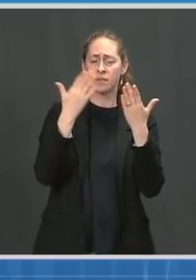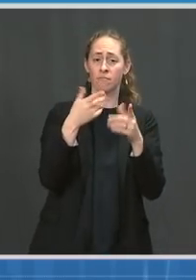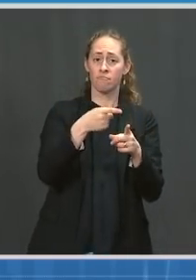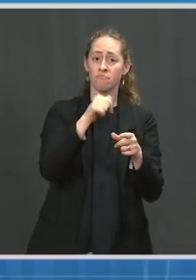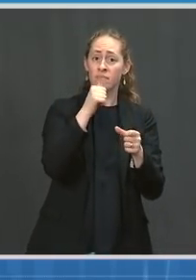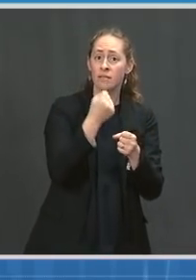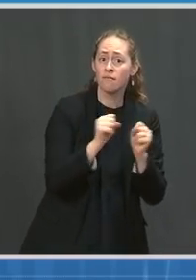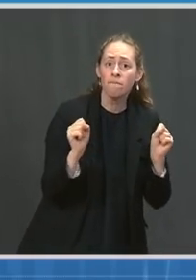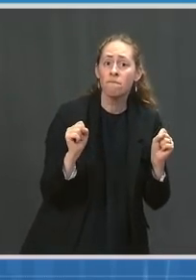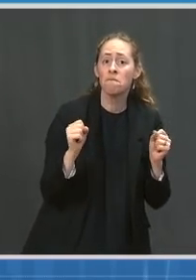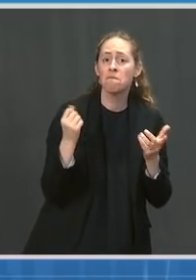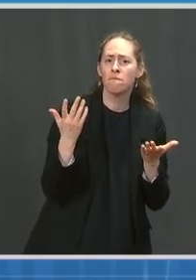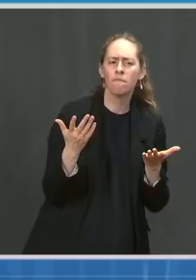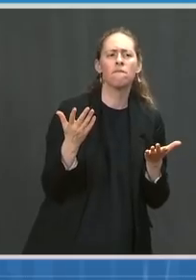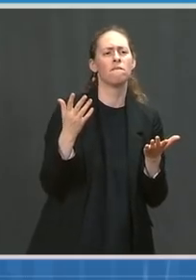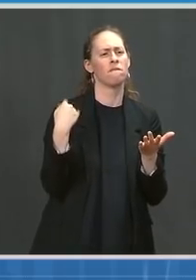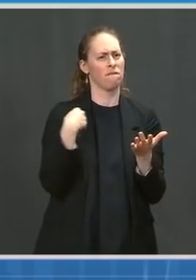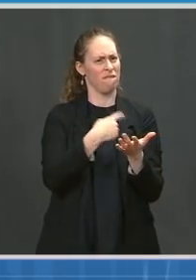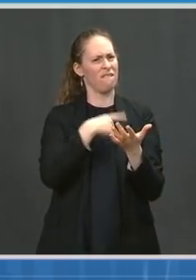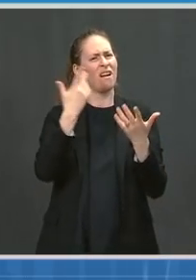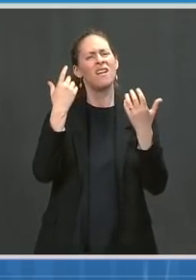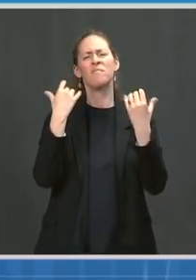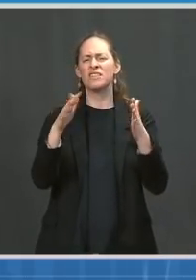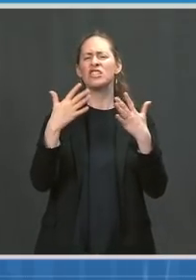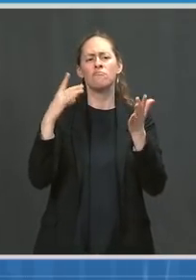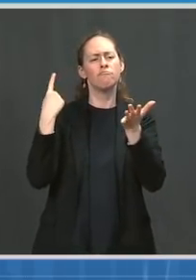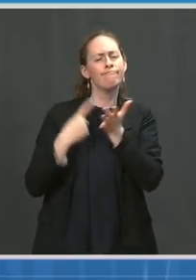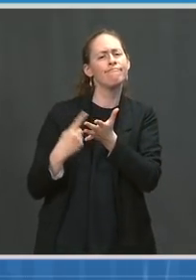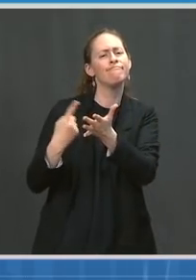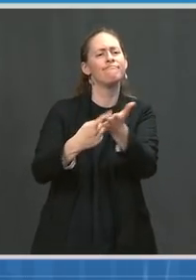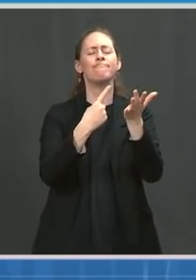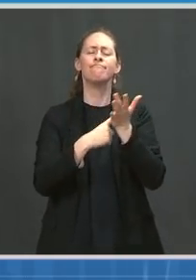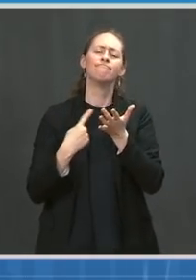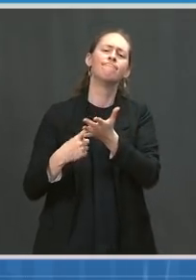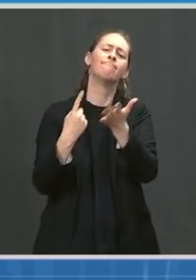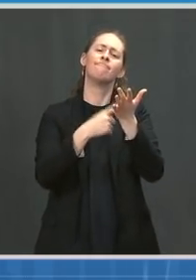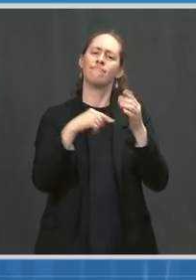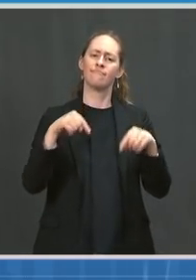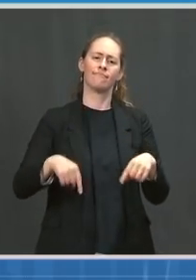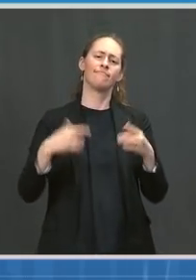I've addressed this many times on this briefing. For example, the question: